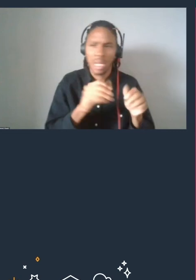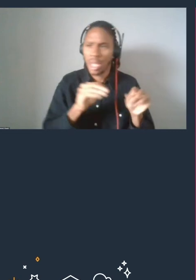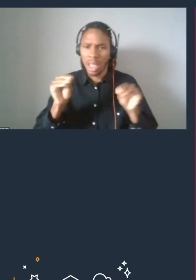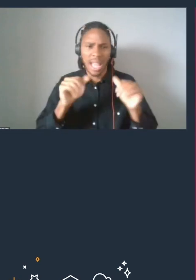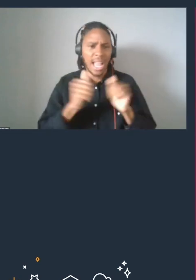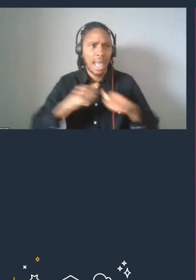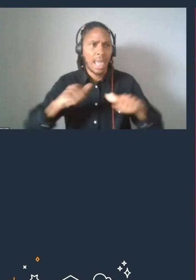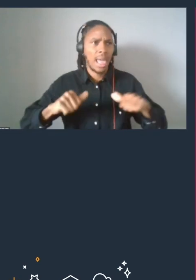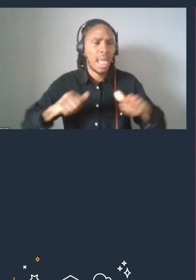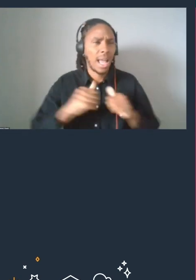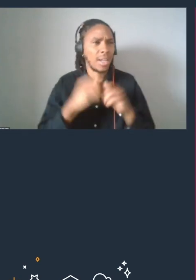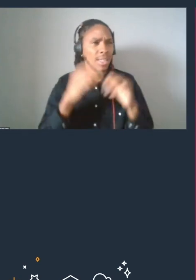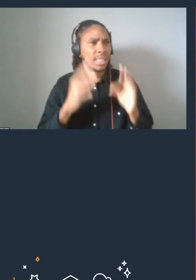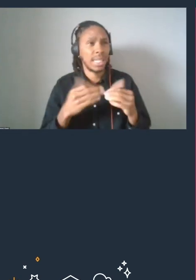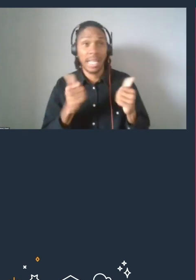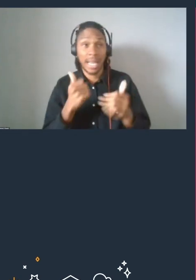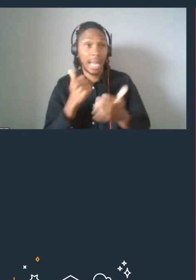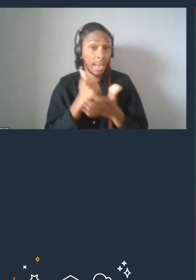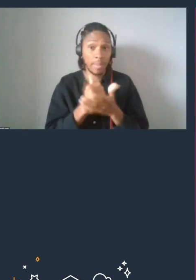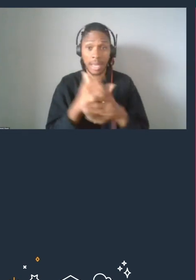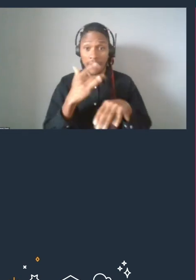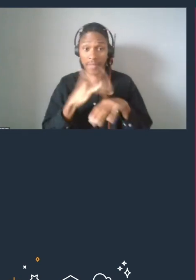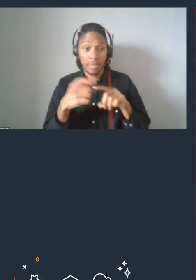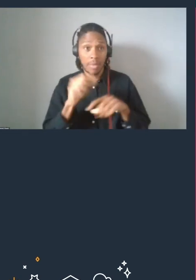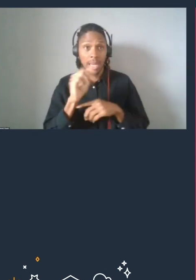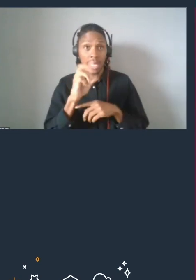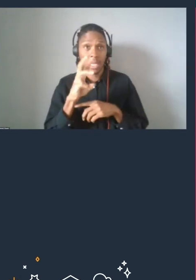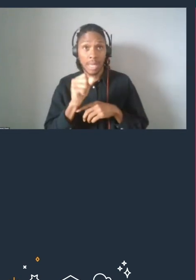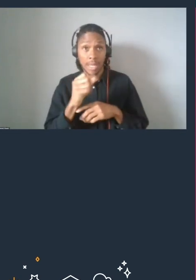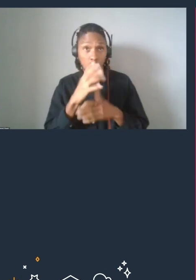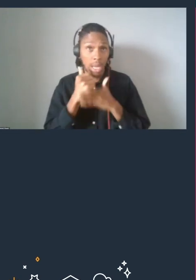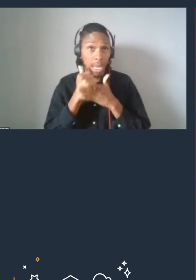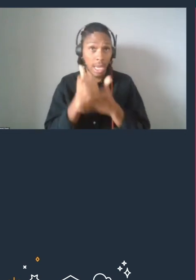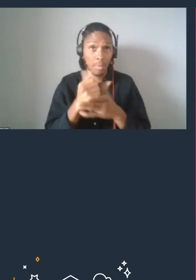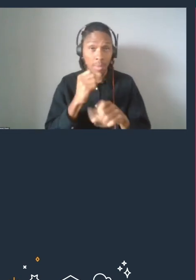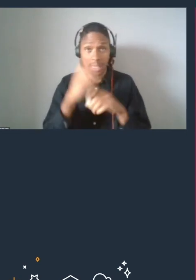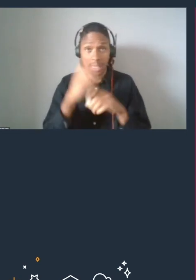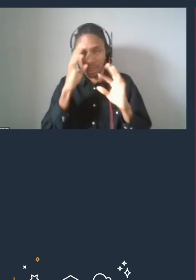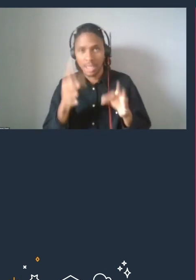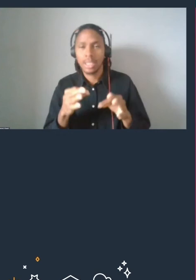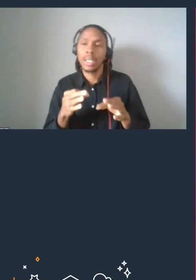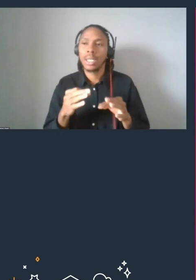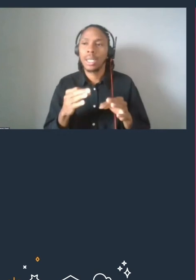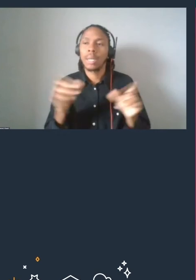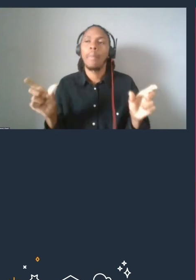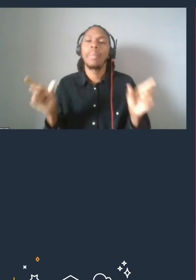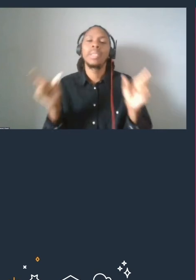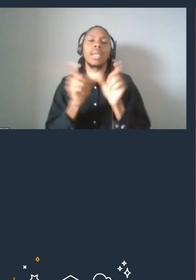Is there any help available from AWS to help them make those decisions, to kind of put together almost a migration plan,